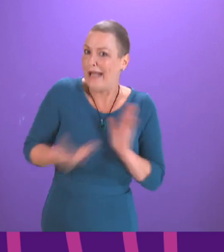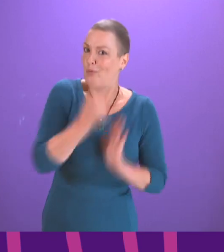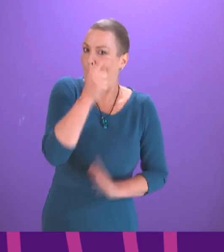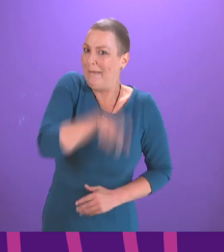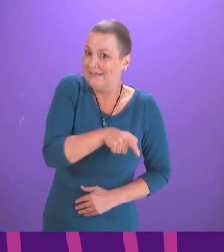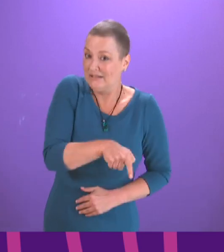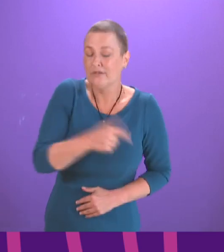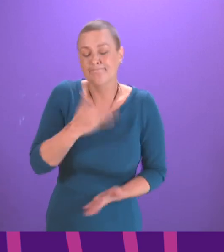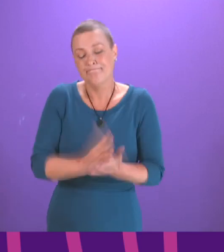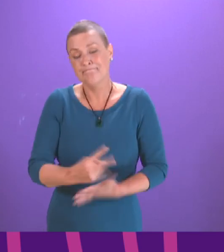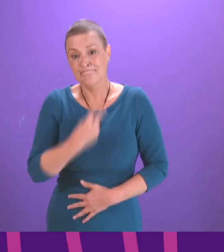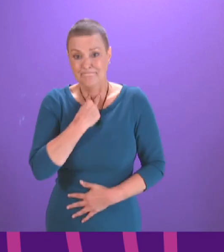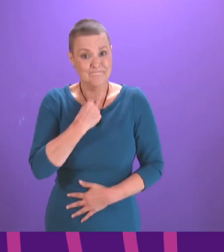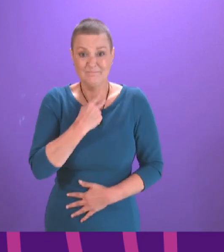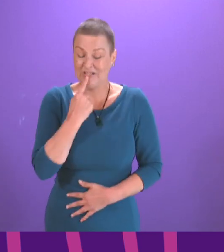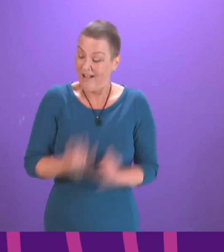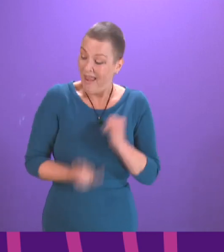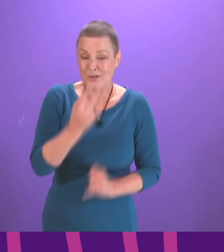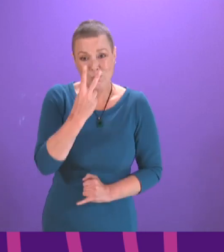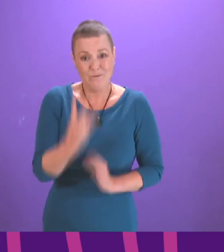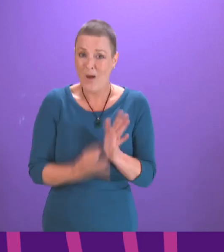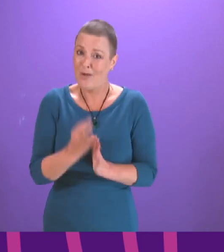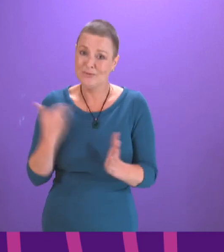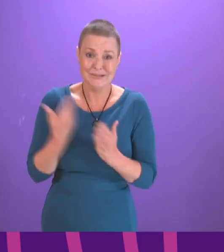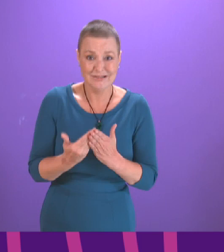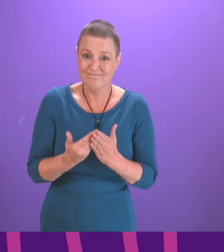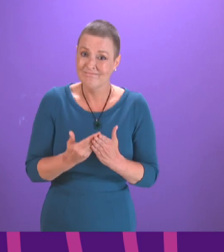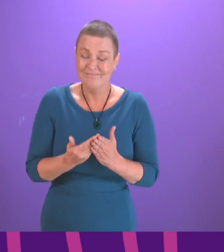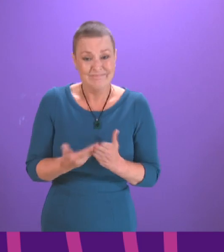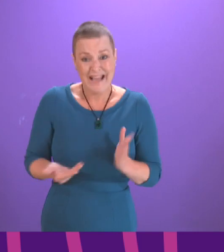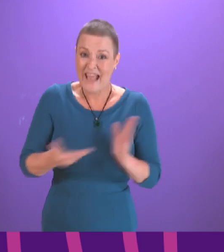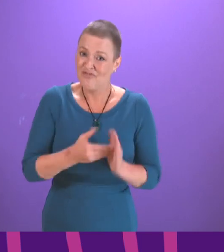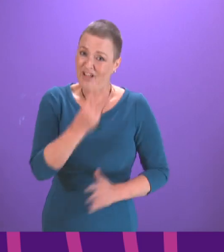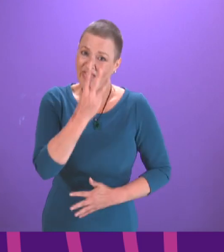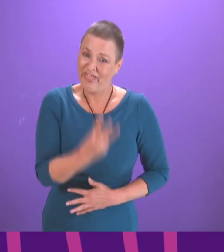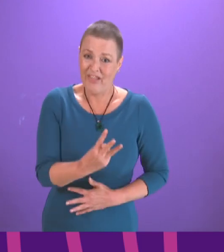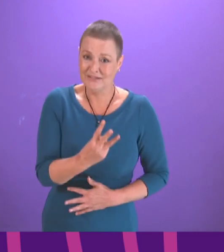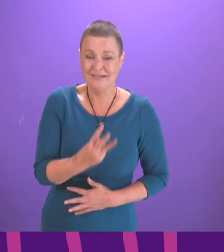I deeply regret to say that in the last 24 hours, a further 37 deaths have been registered